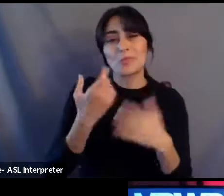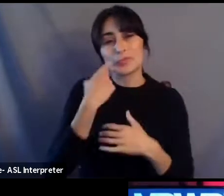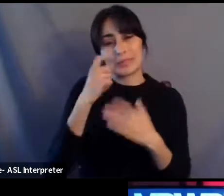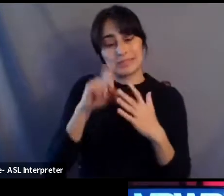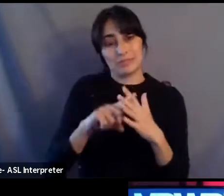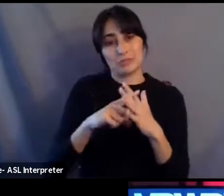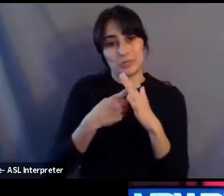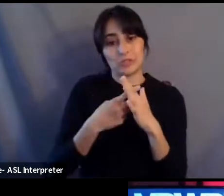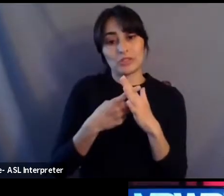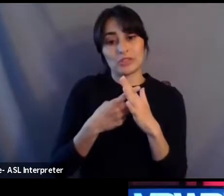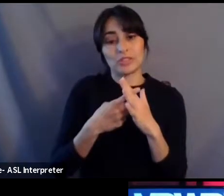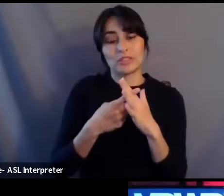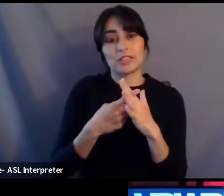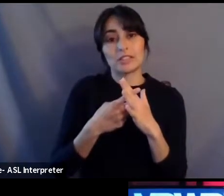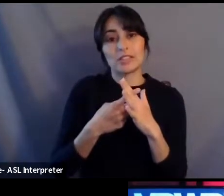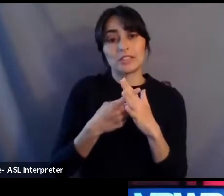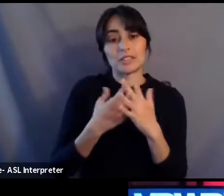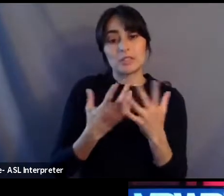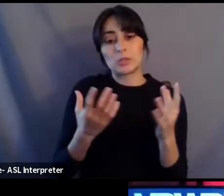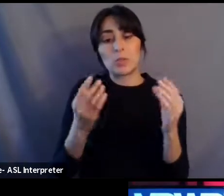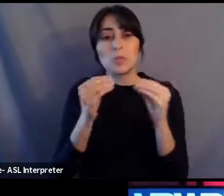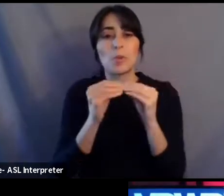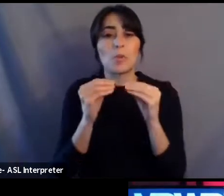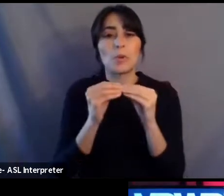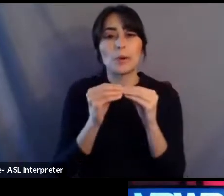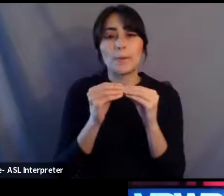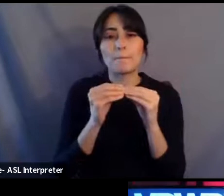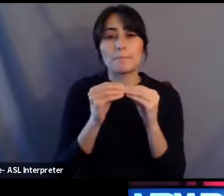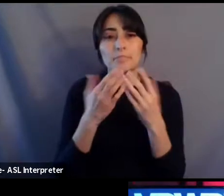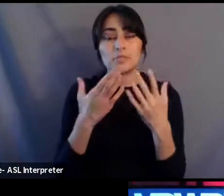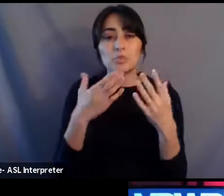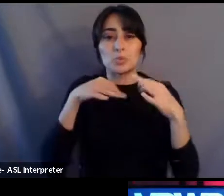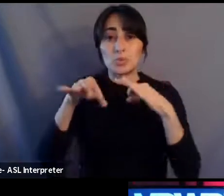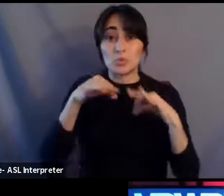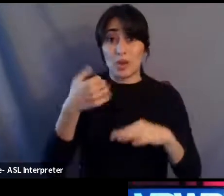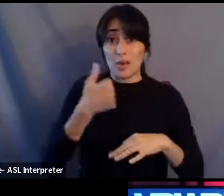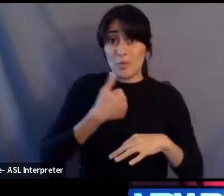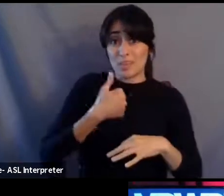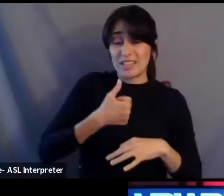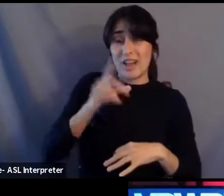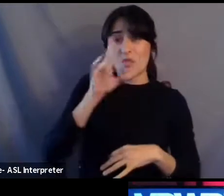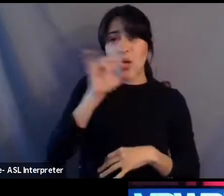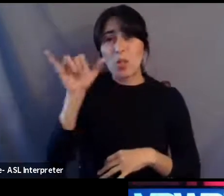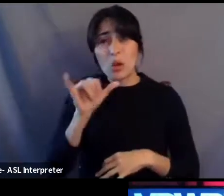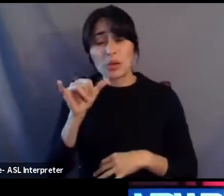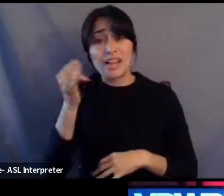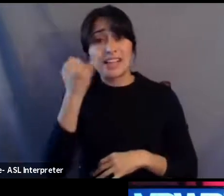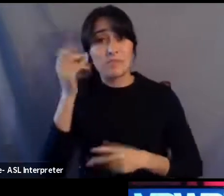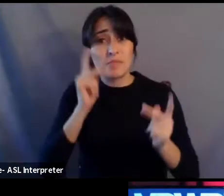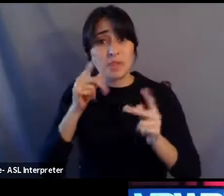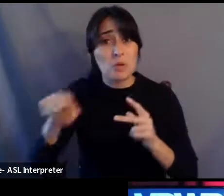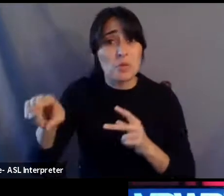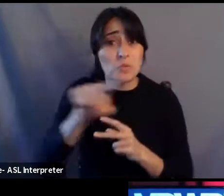trying to do this more to describe ourselves to anyone who is listening and blind or low vision